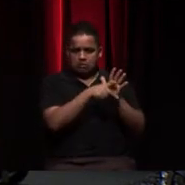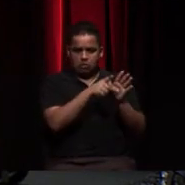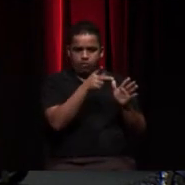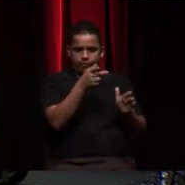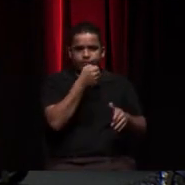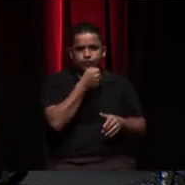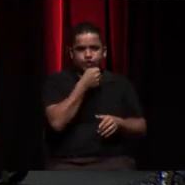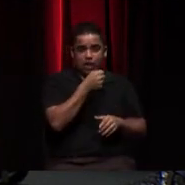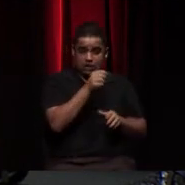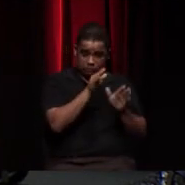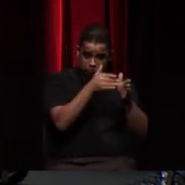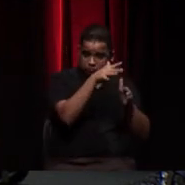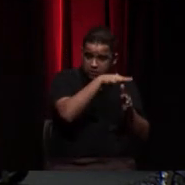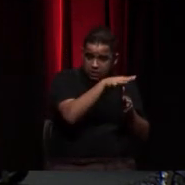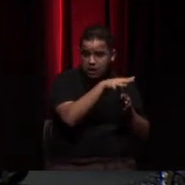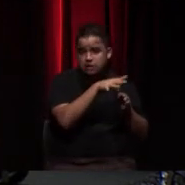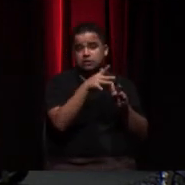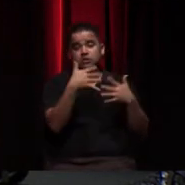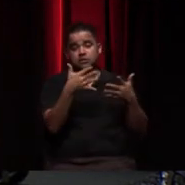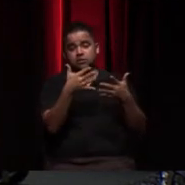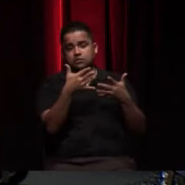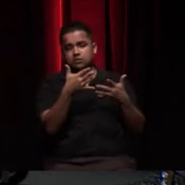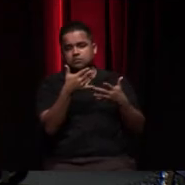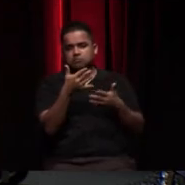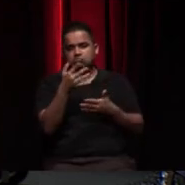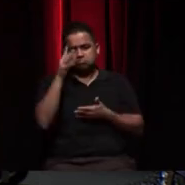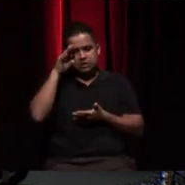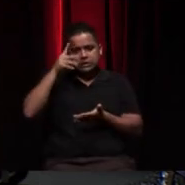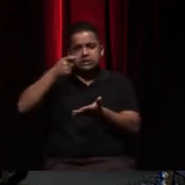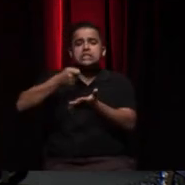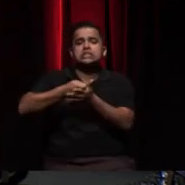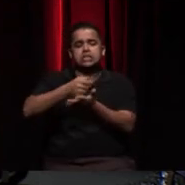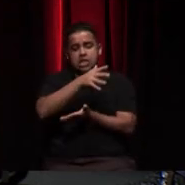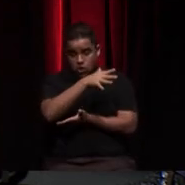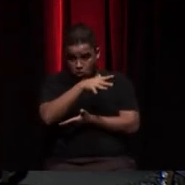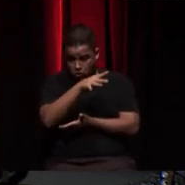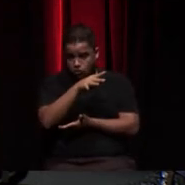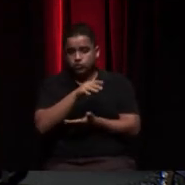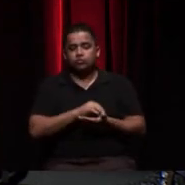So the first decision made by Folha was